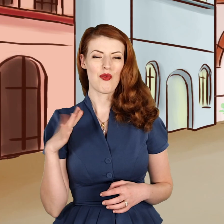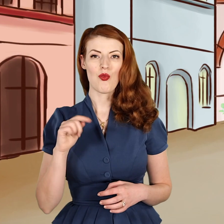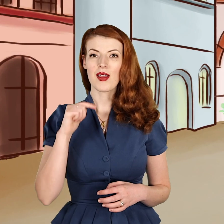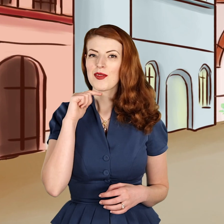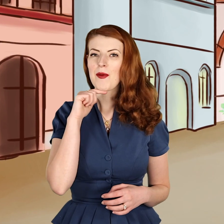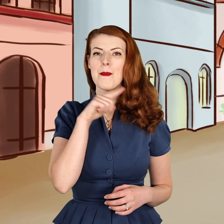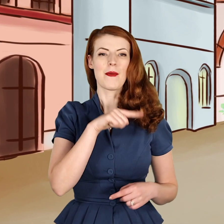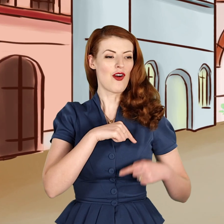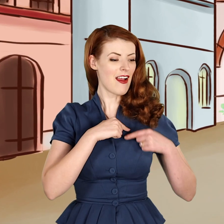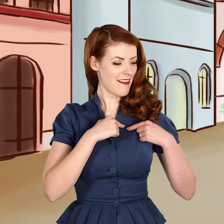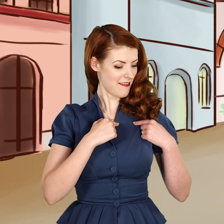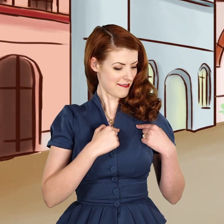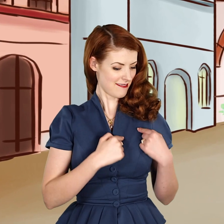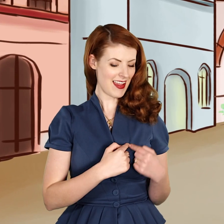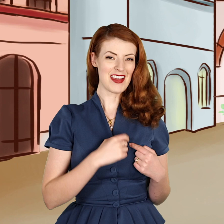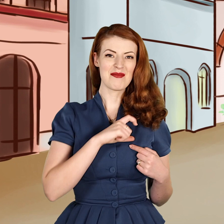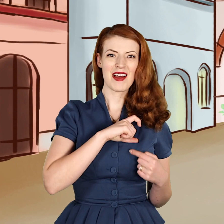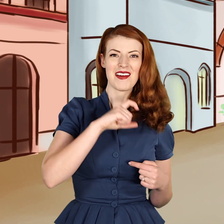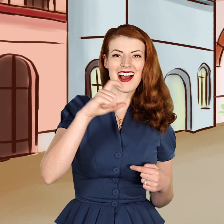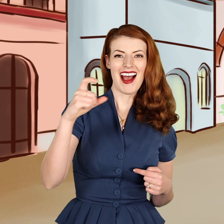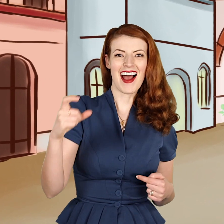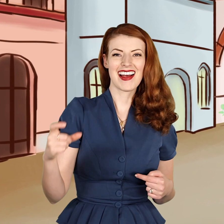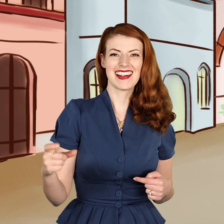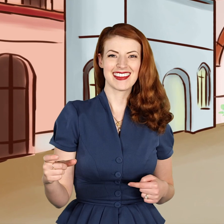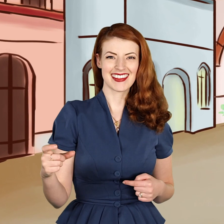There once was a boy with a rainbow heart.